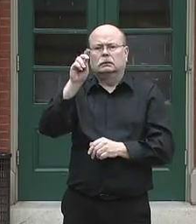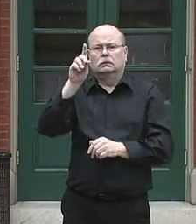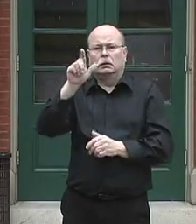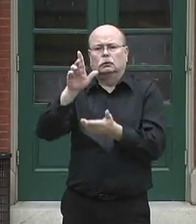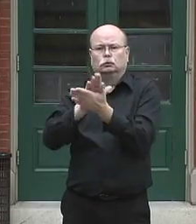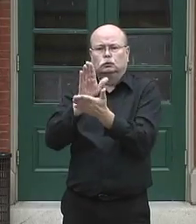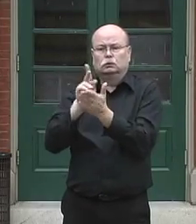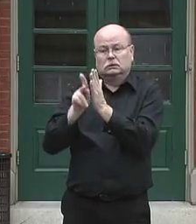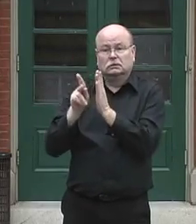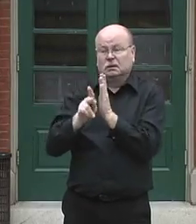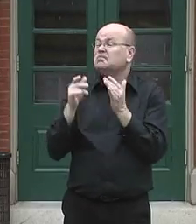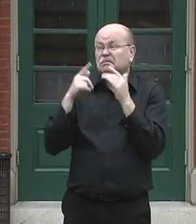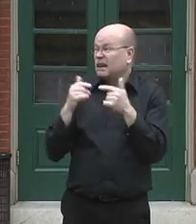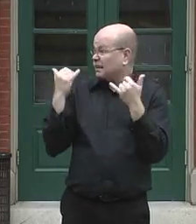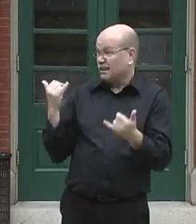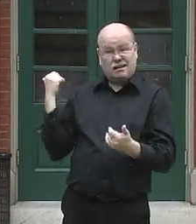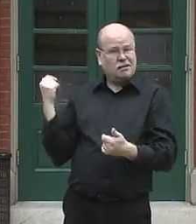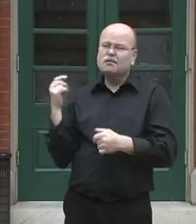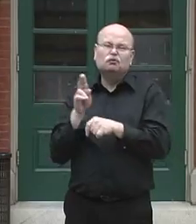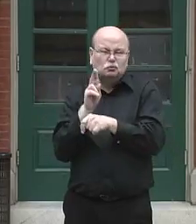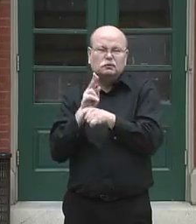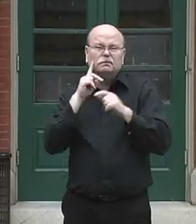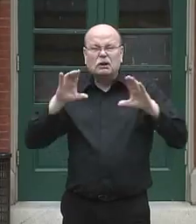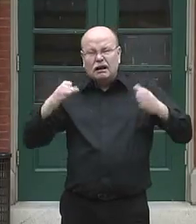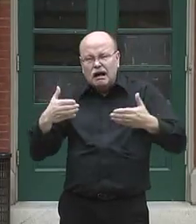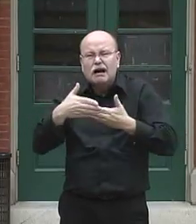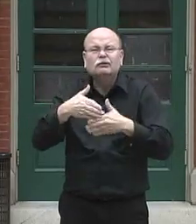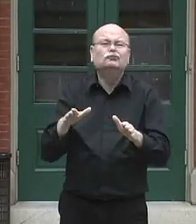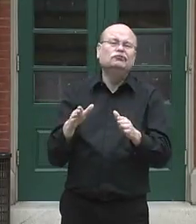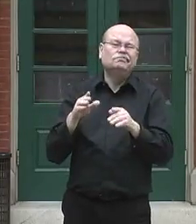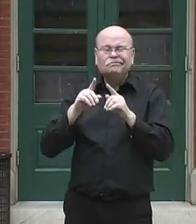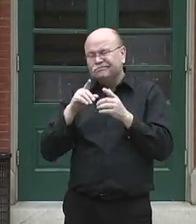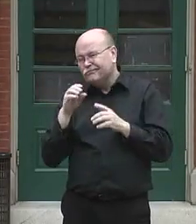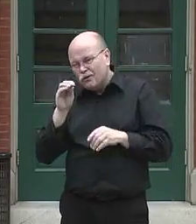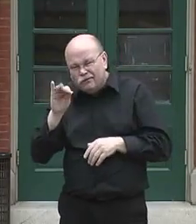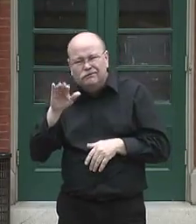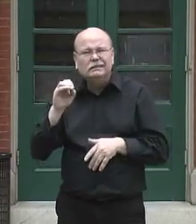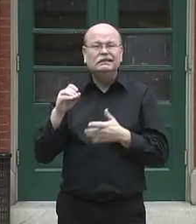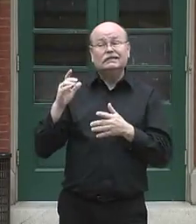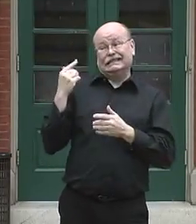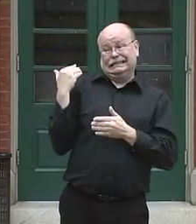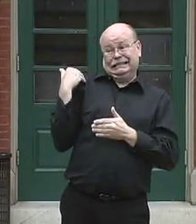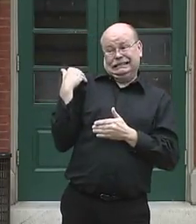Today it is used for offices and classrooms.